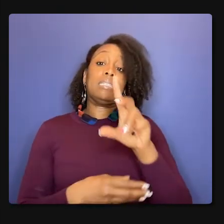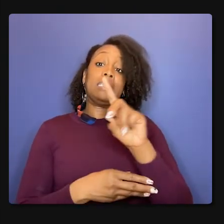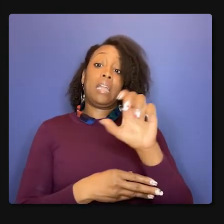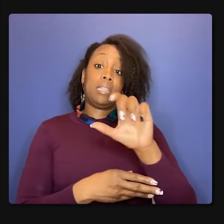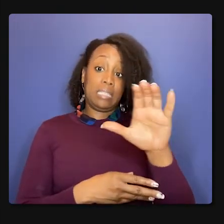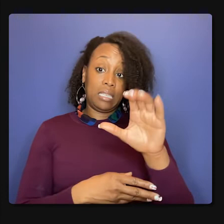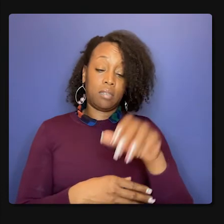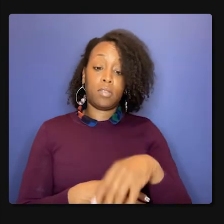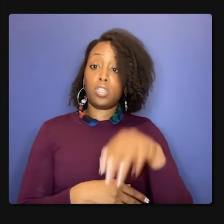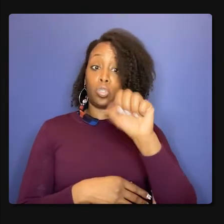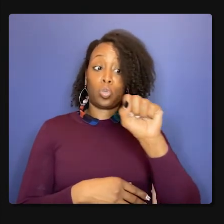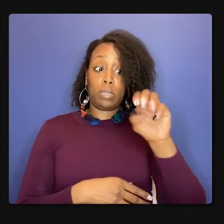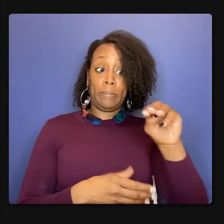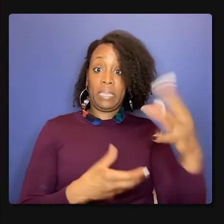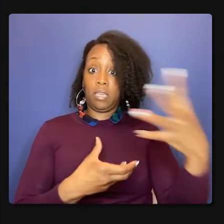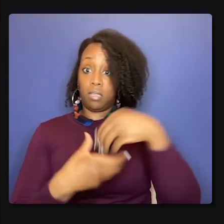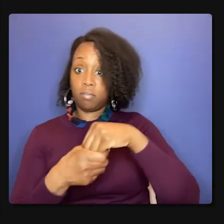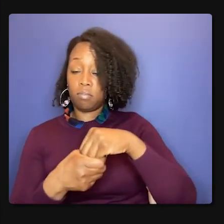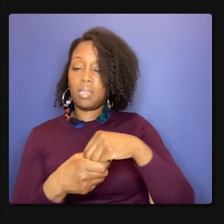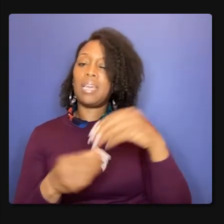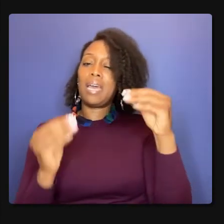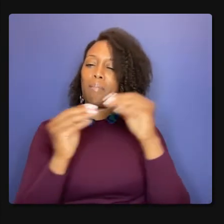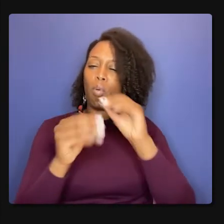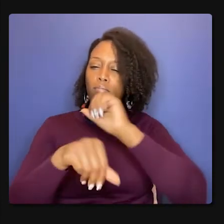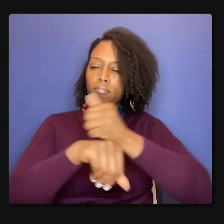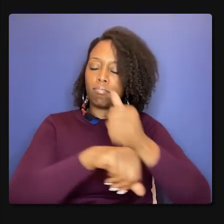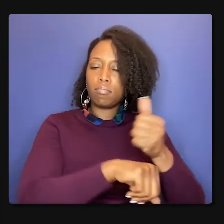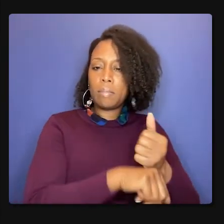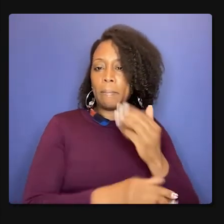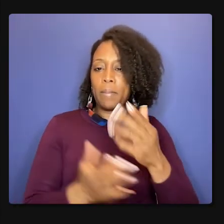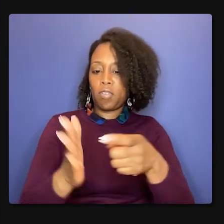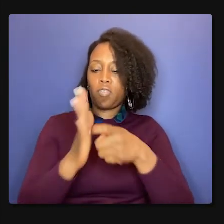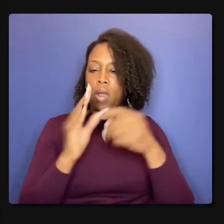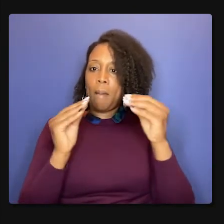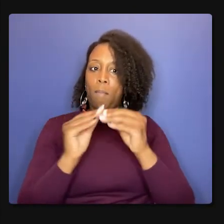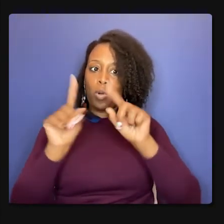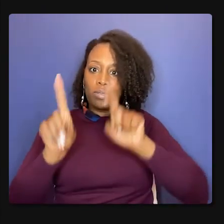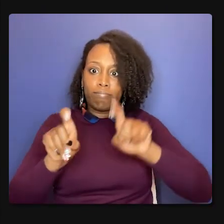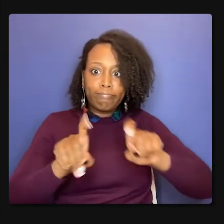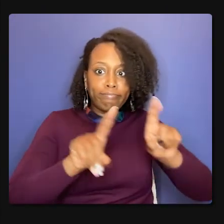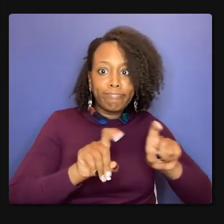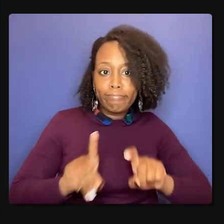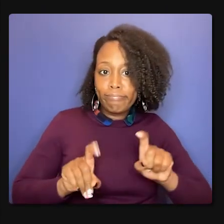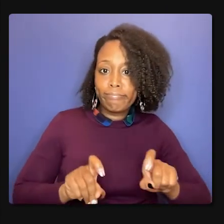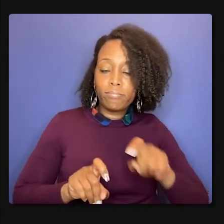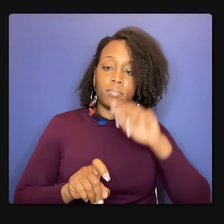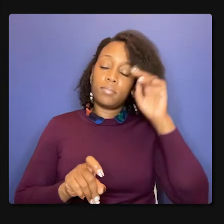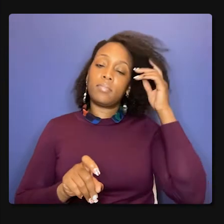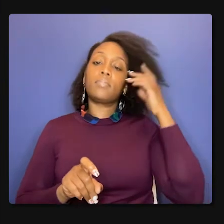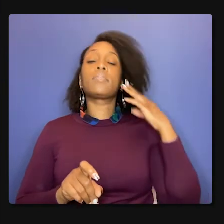DLC, social media integration, and more settings that may require more thorough testing.